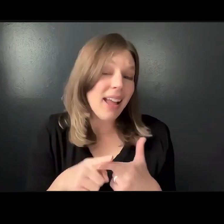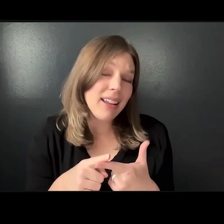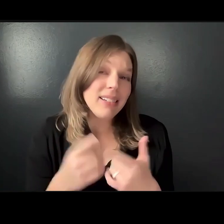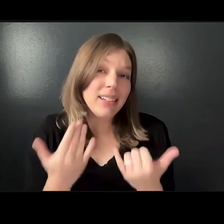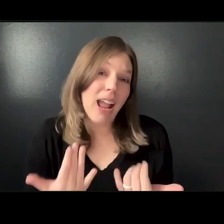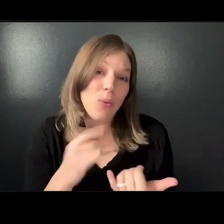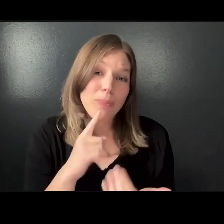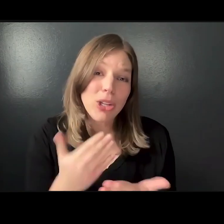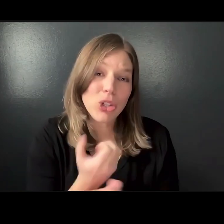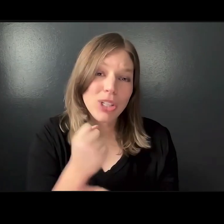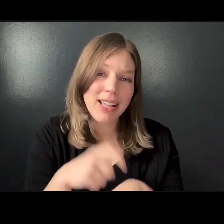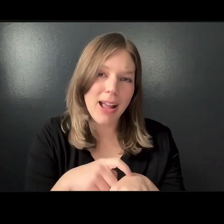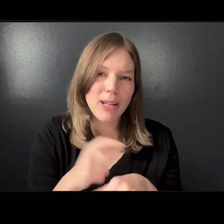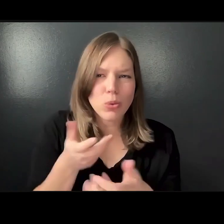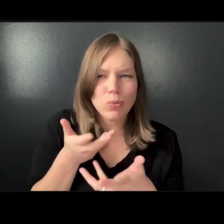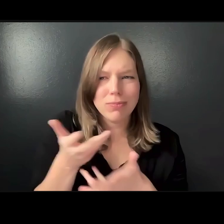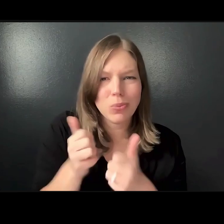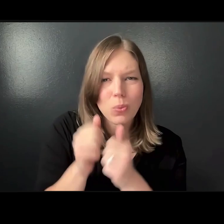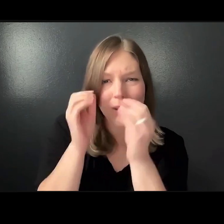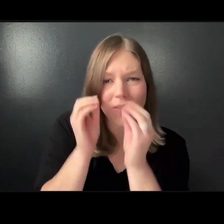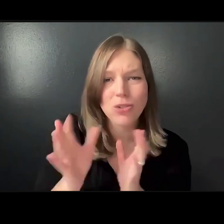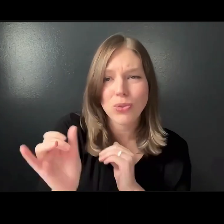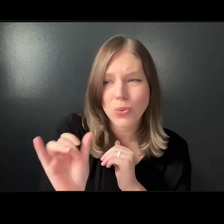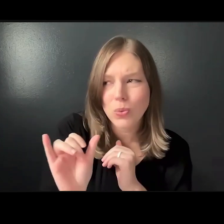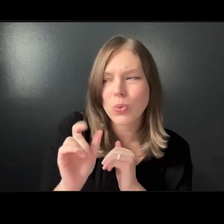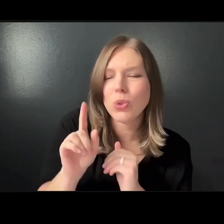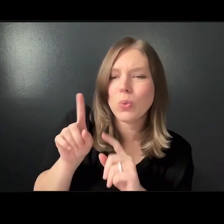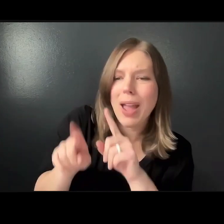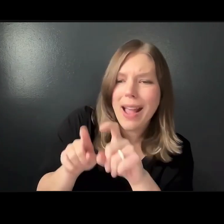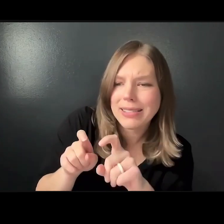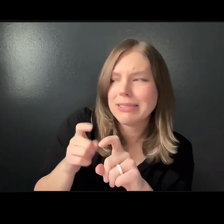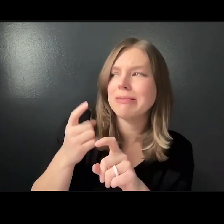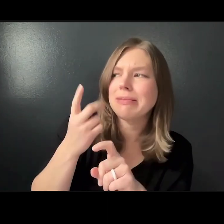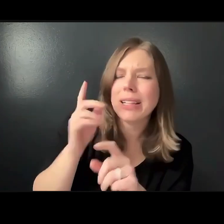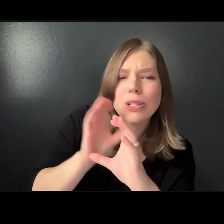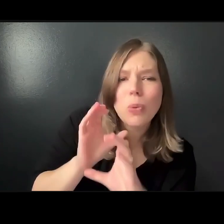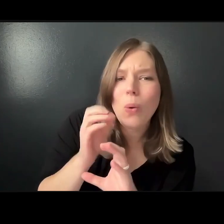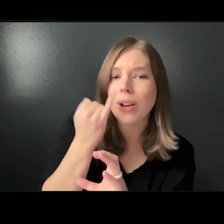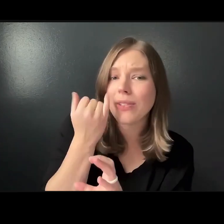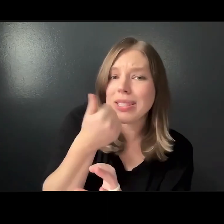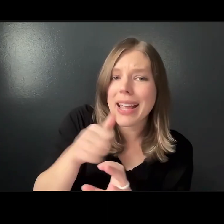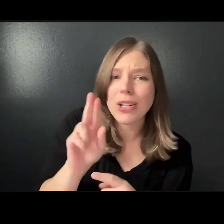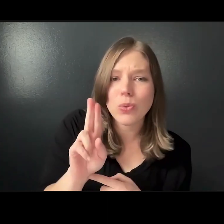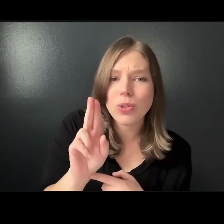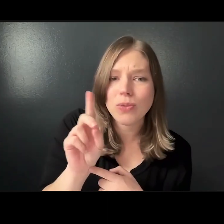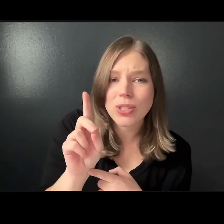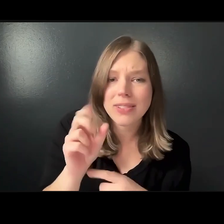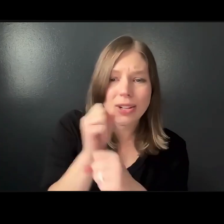Finally this would be a good time to take the opportunity to explore universal design strategies that then the professor could implement